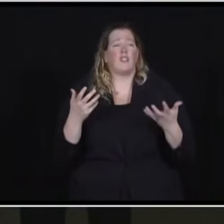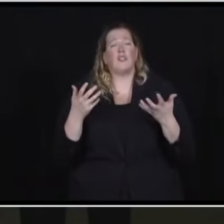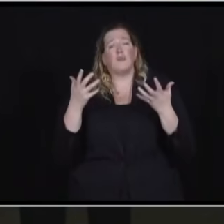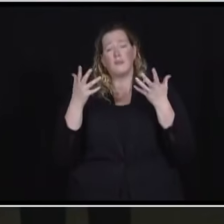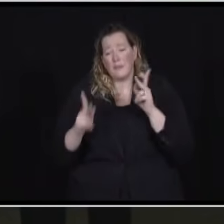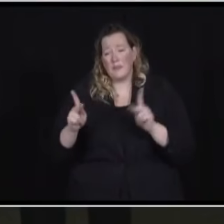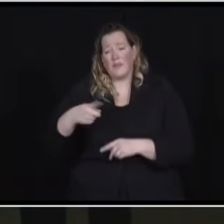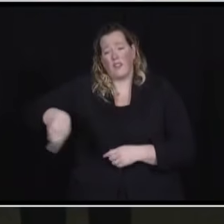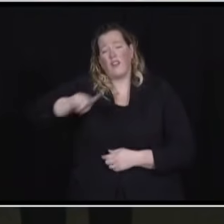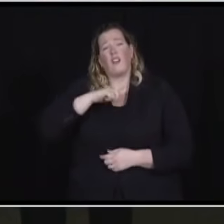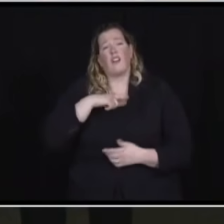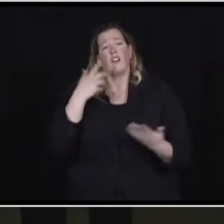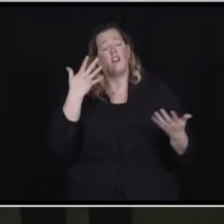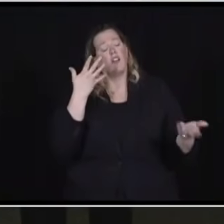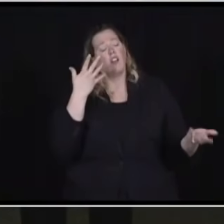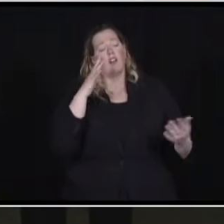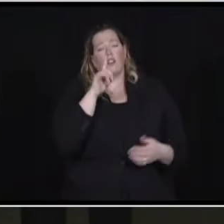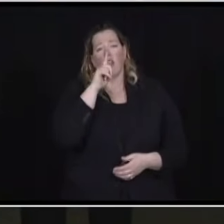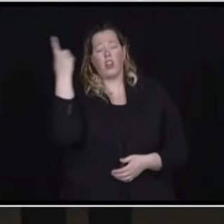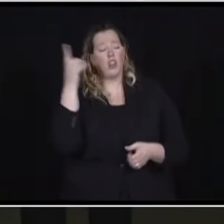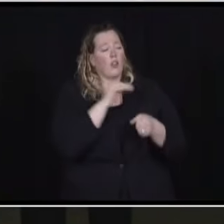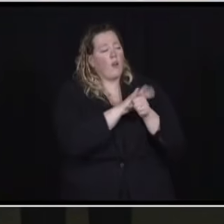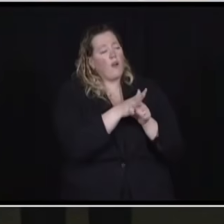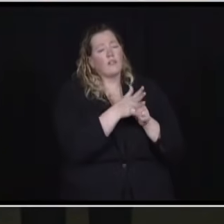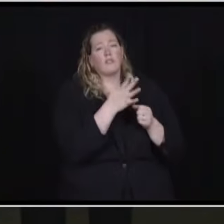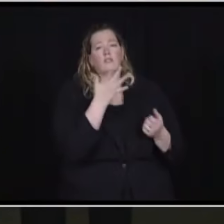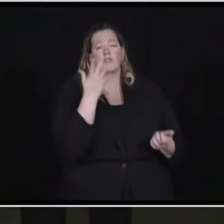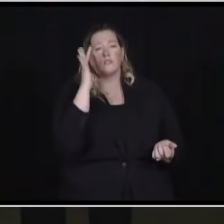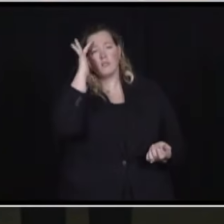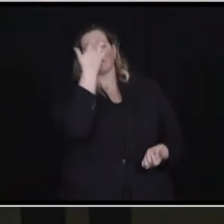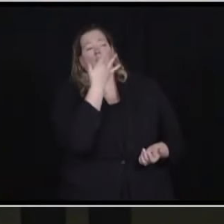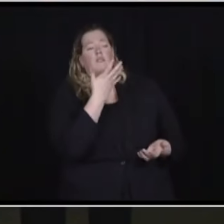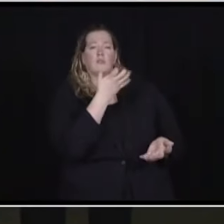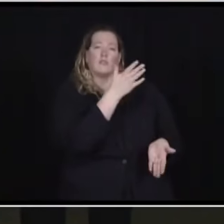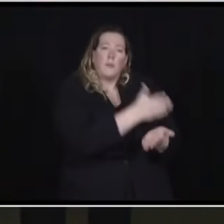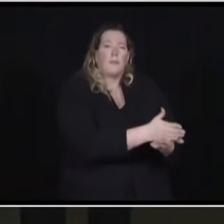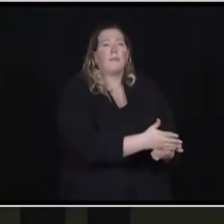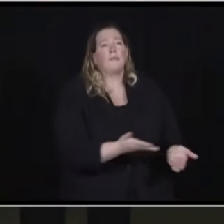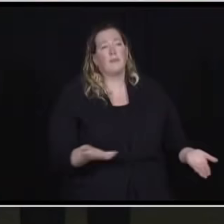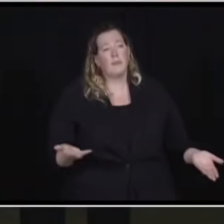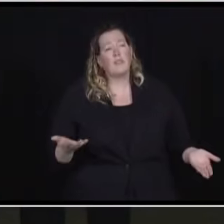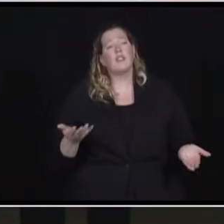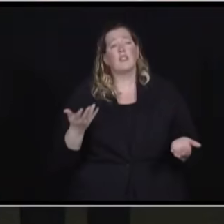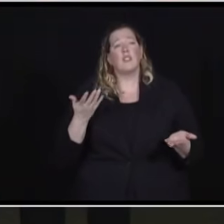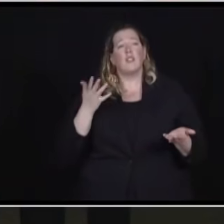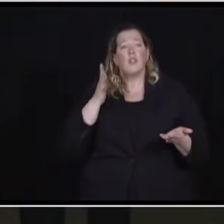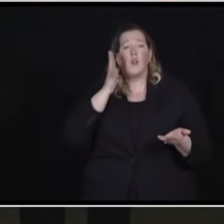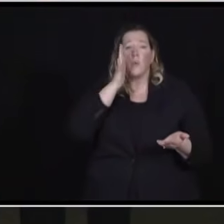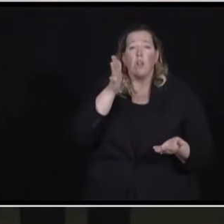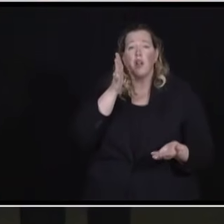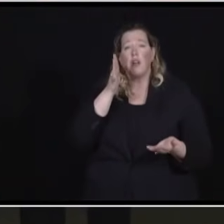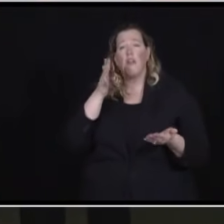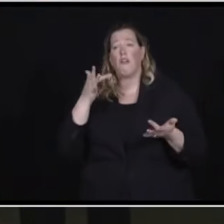We are going to get through this and we will be ready we will learn everything that goes wrong.